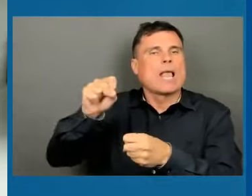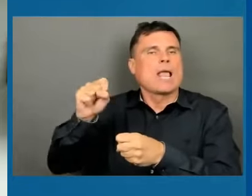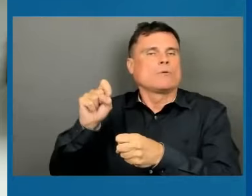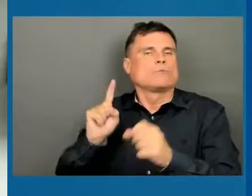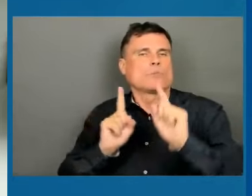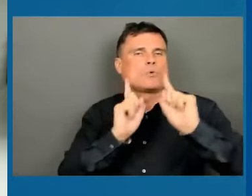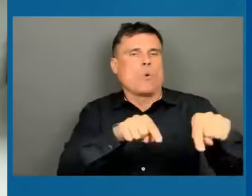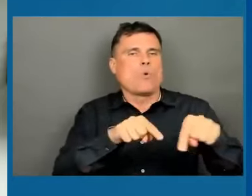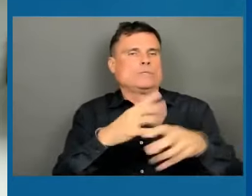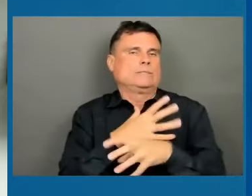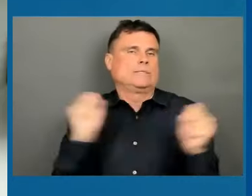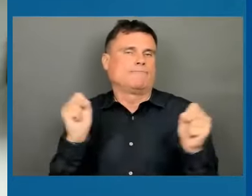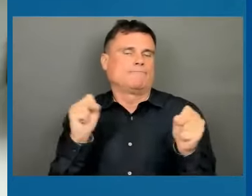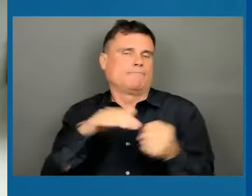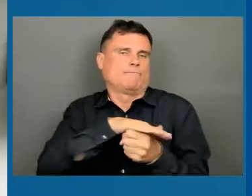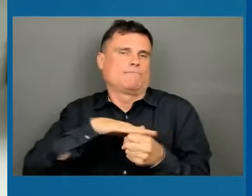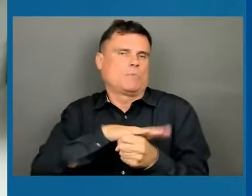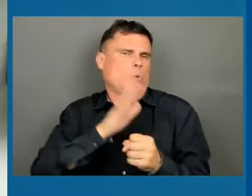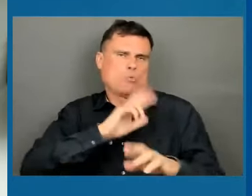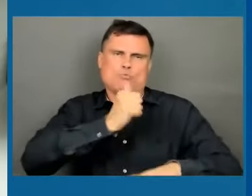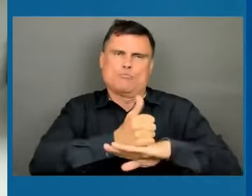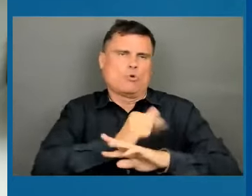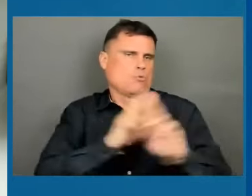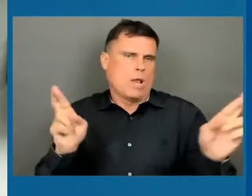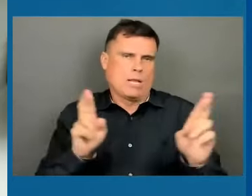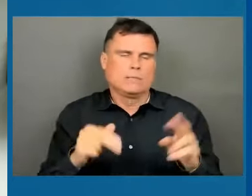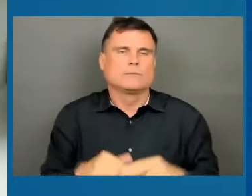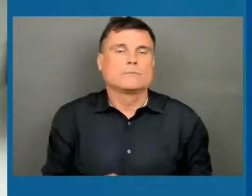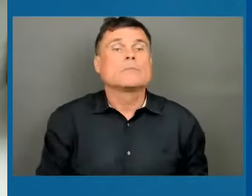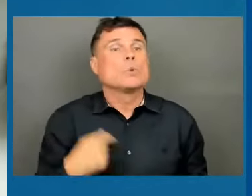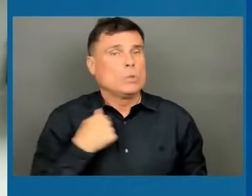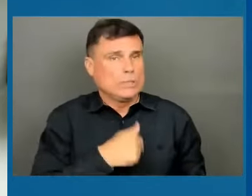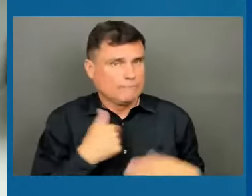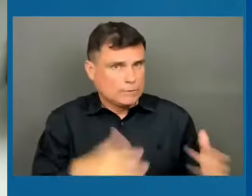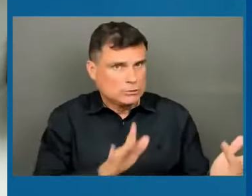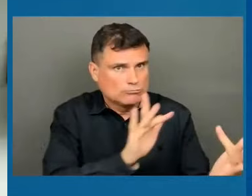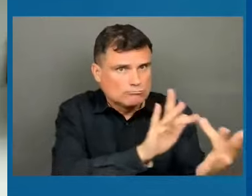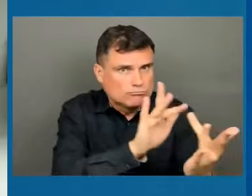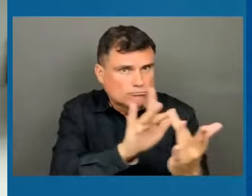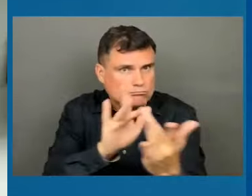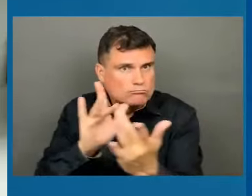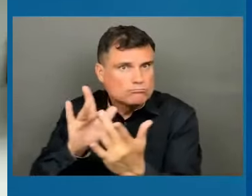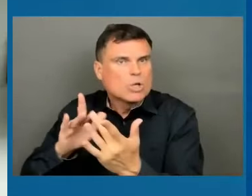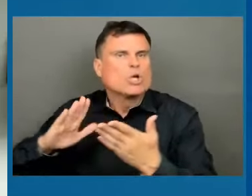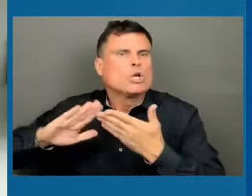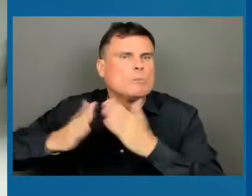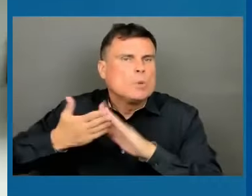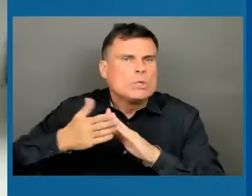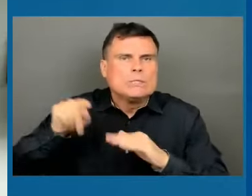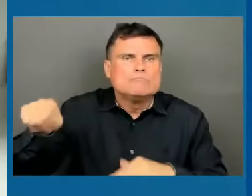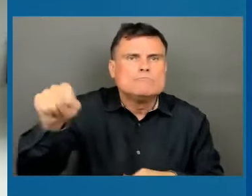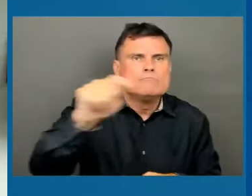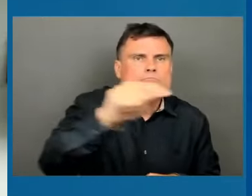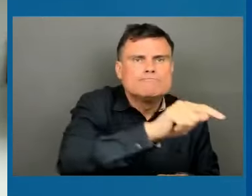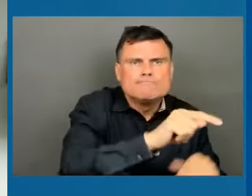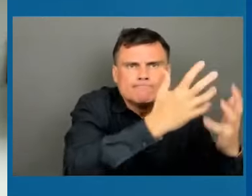that have been impacted. And so we continue to work with them.